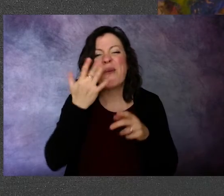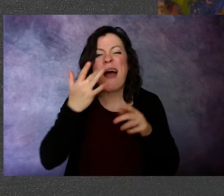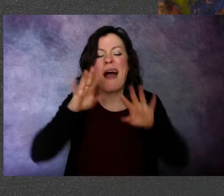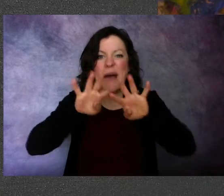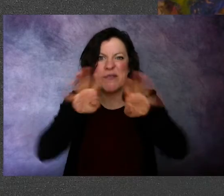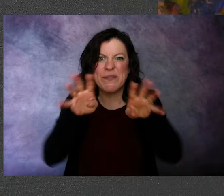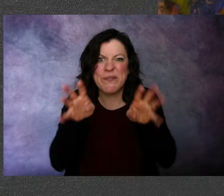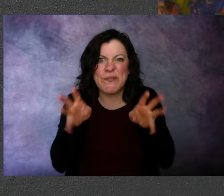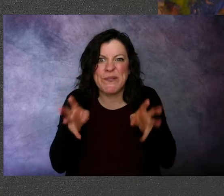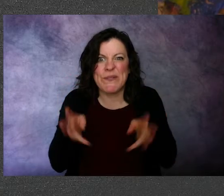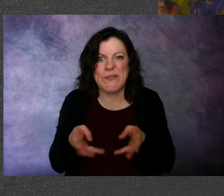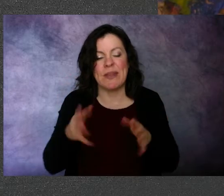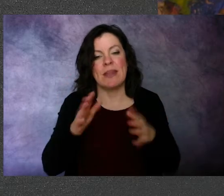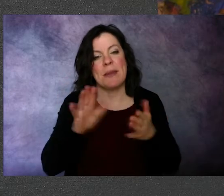lines there, that's okay.